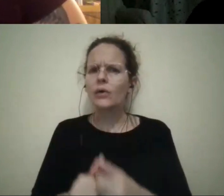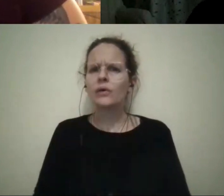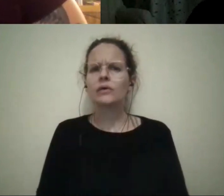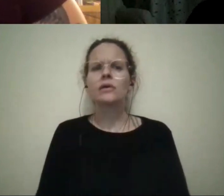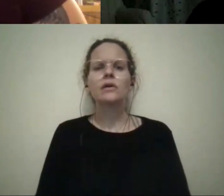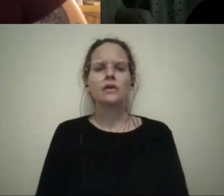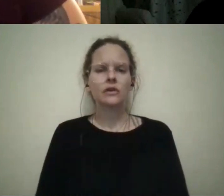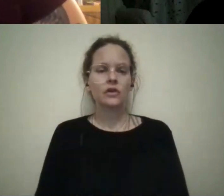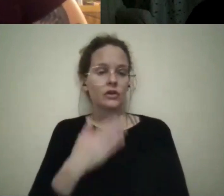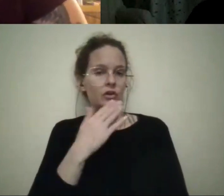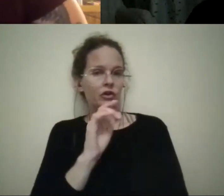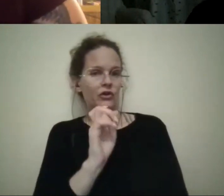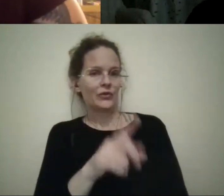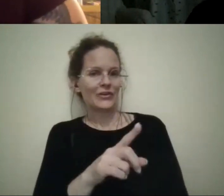So, good question.